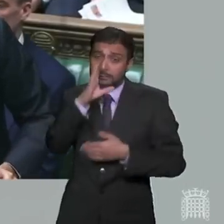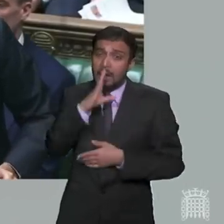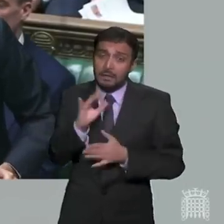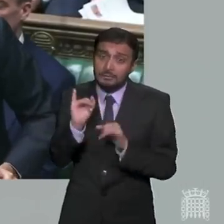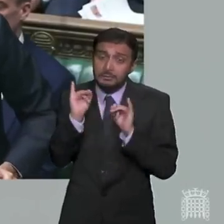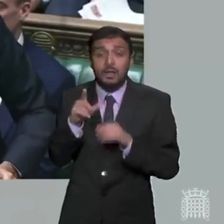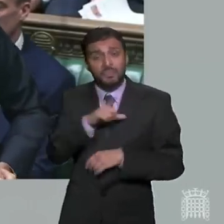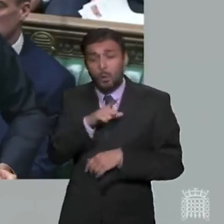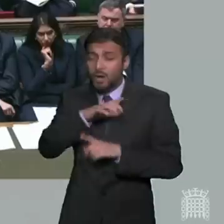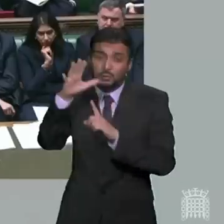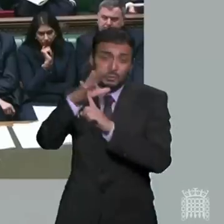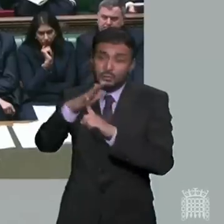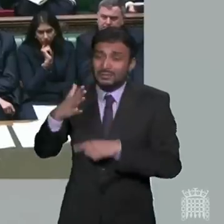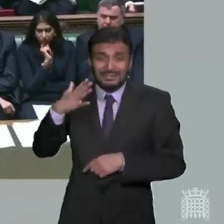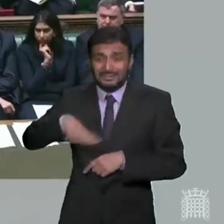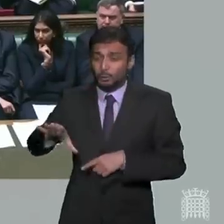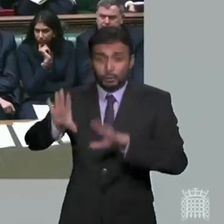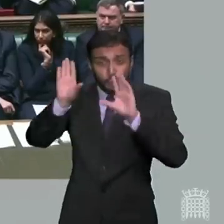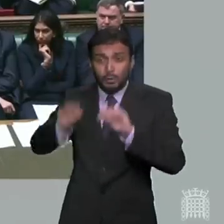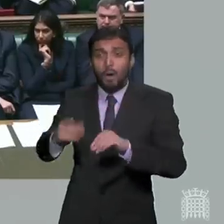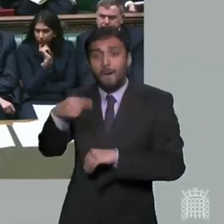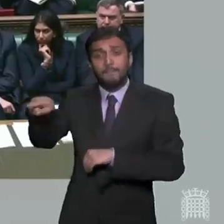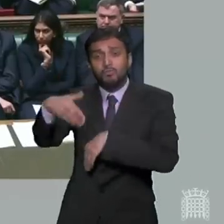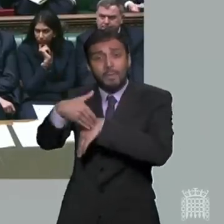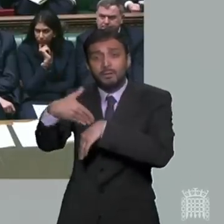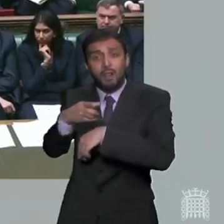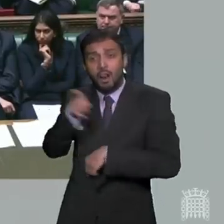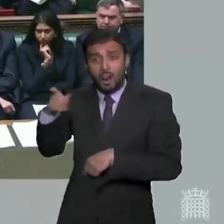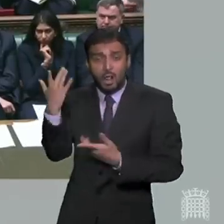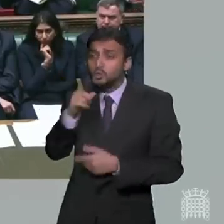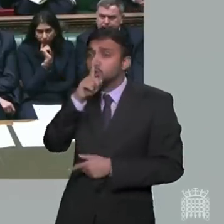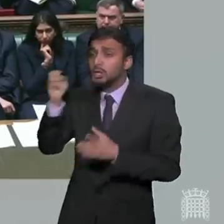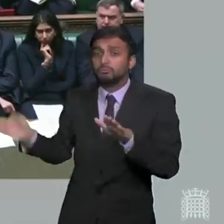that are exploiting people and trafficking them, and that is what the Home Secretary is focused on.